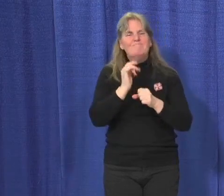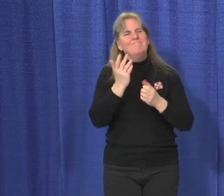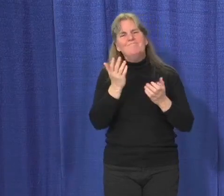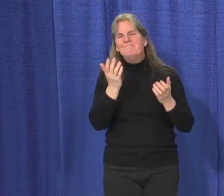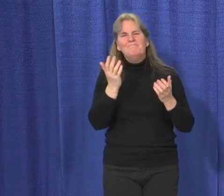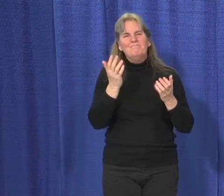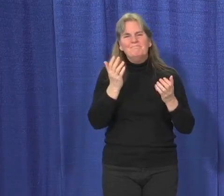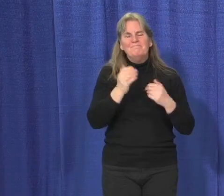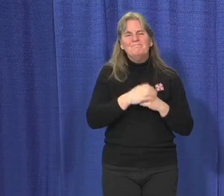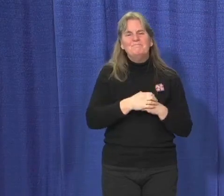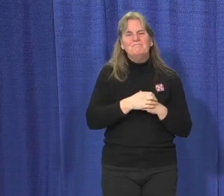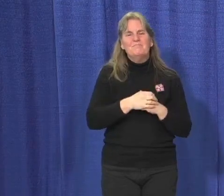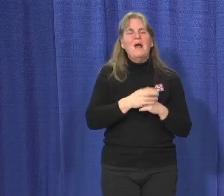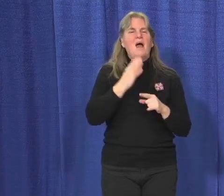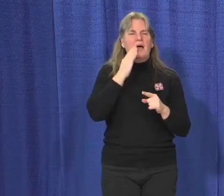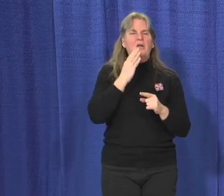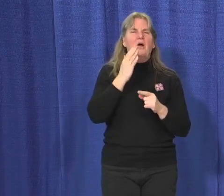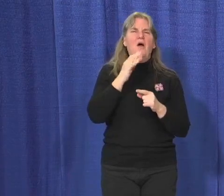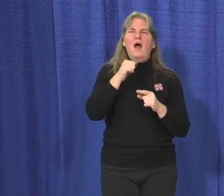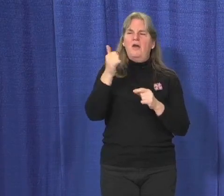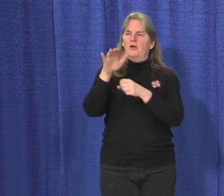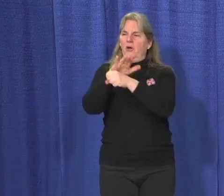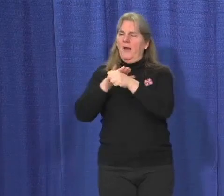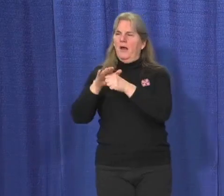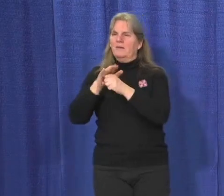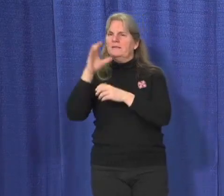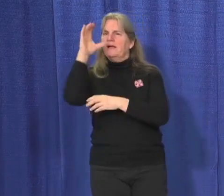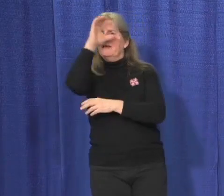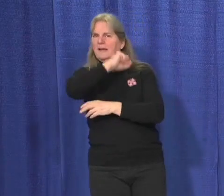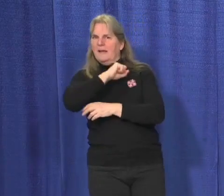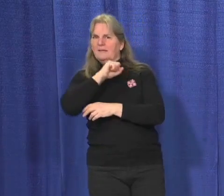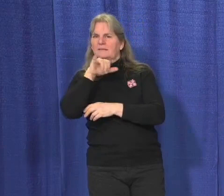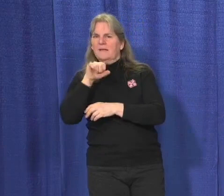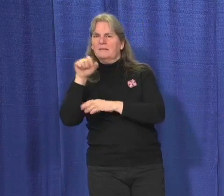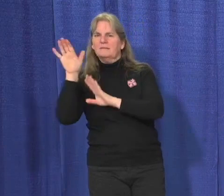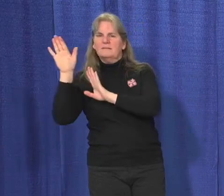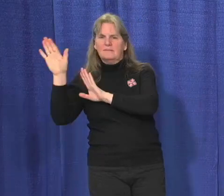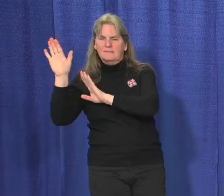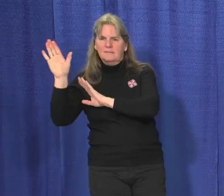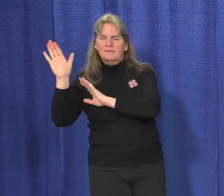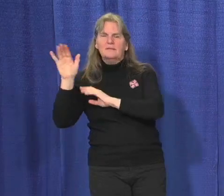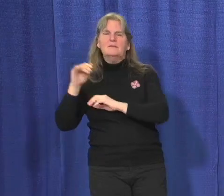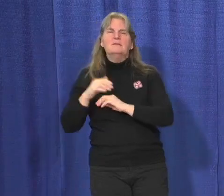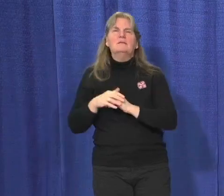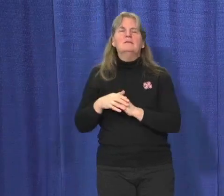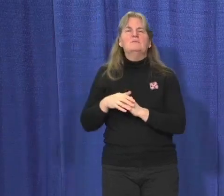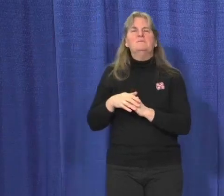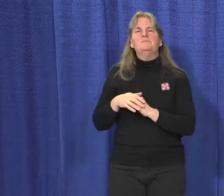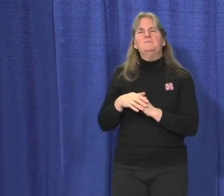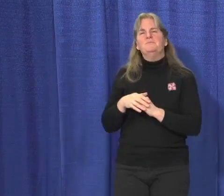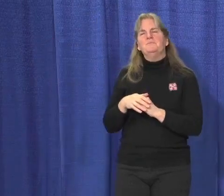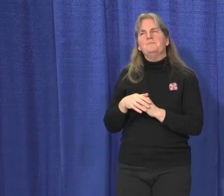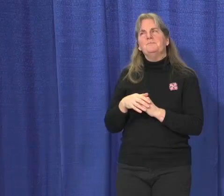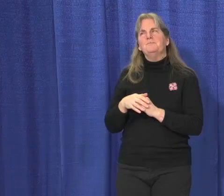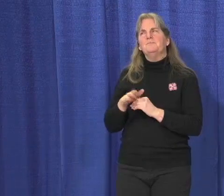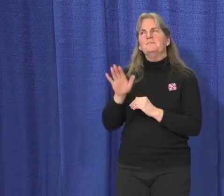I know that there have been those estimates. I would say those are largely